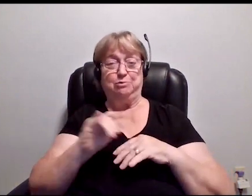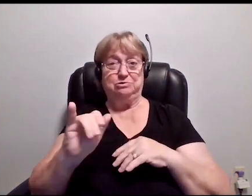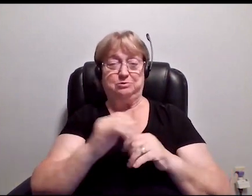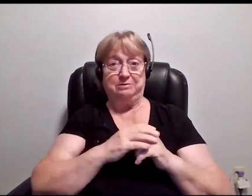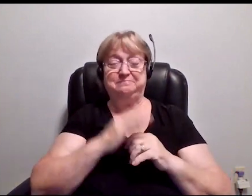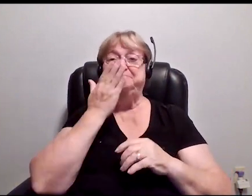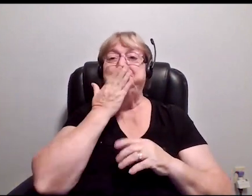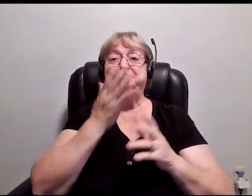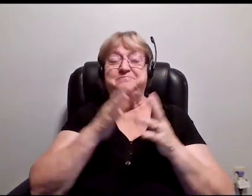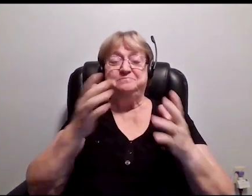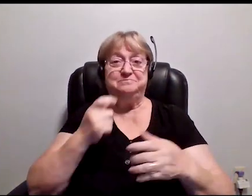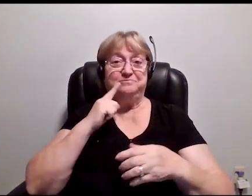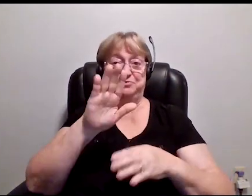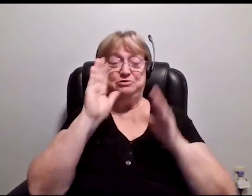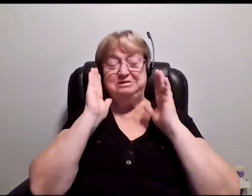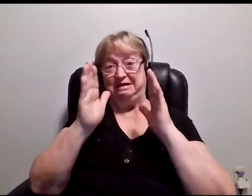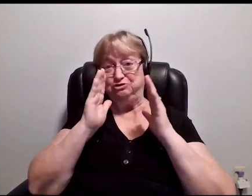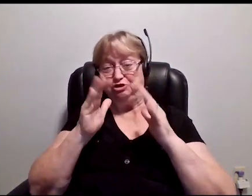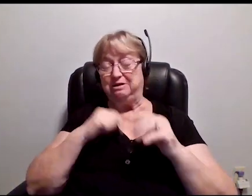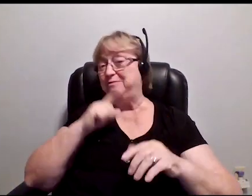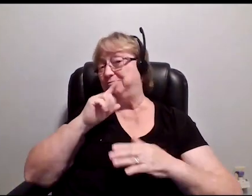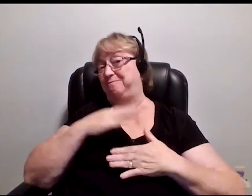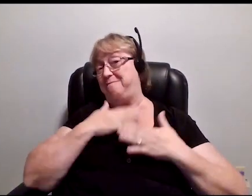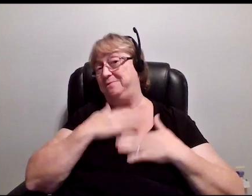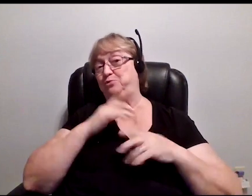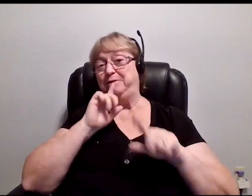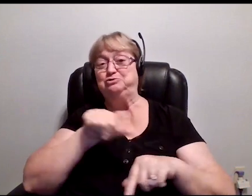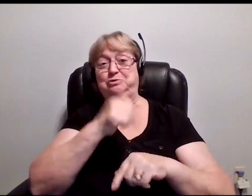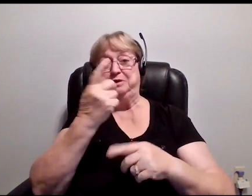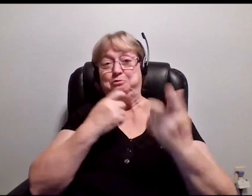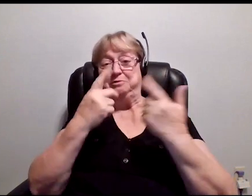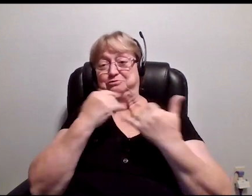Thank you so much for your attention and I am happy to answer any questions that y'all have.